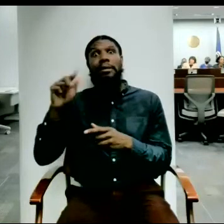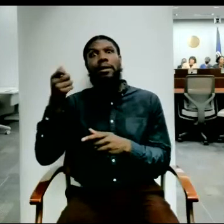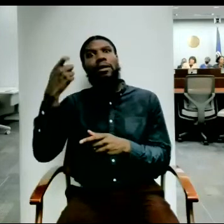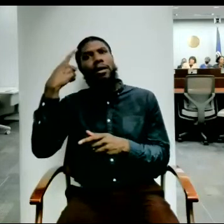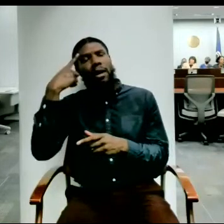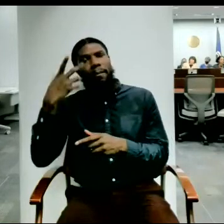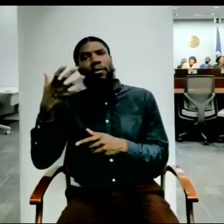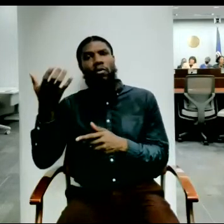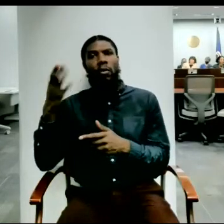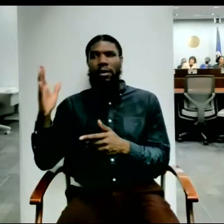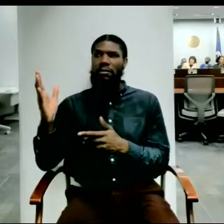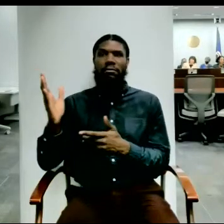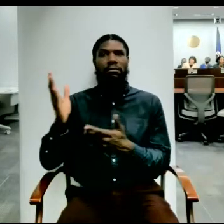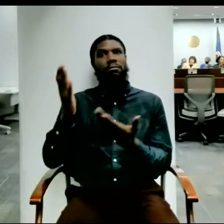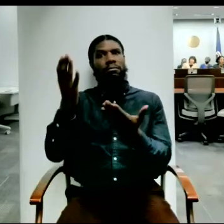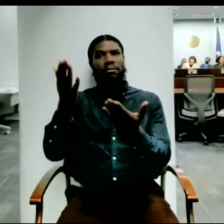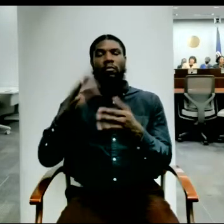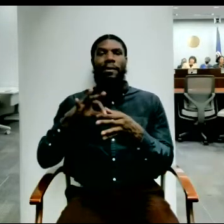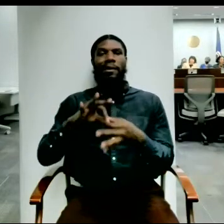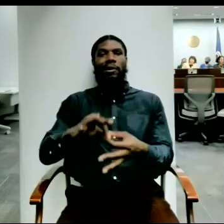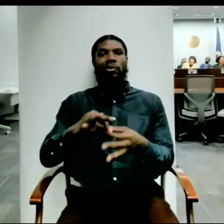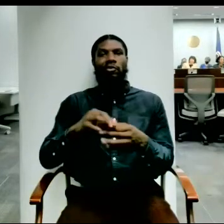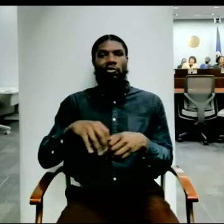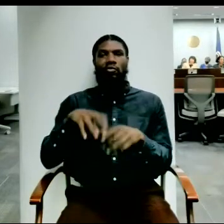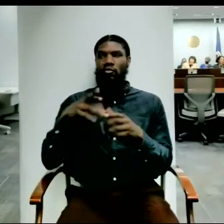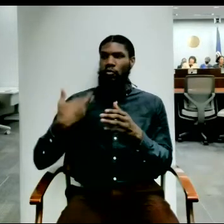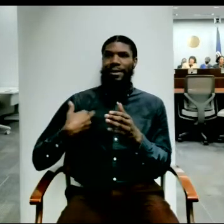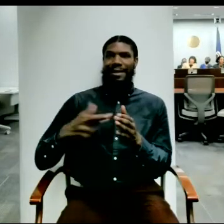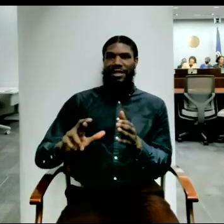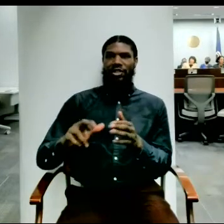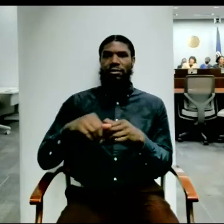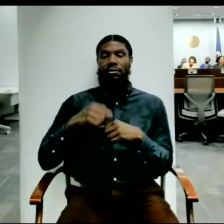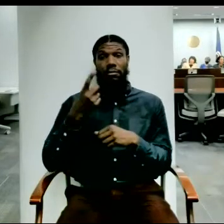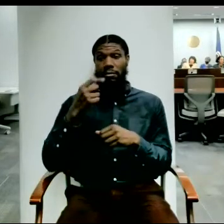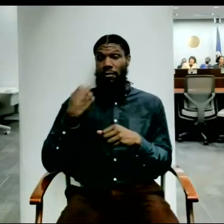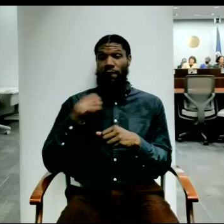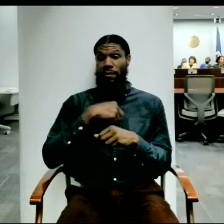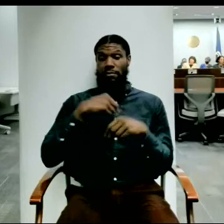context um, you know e especially from us from EEOC from religious discrimination.